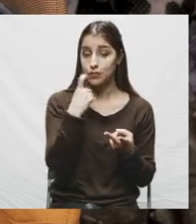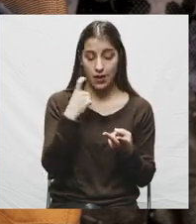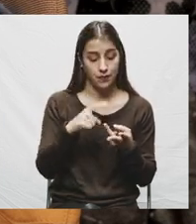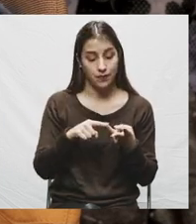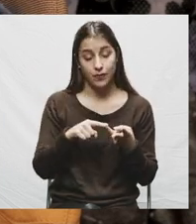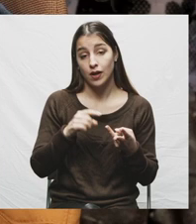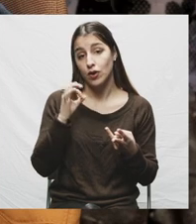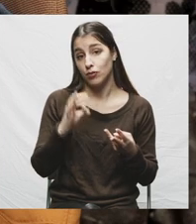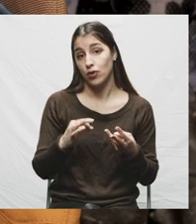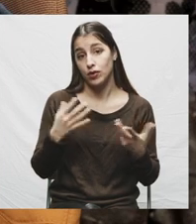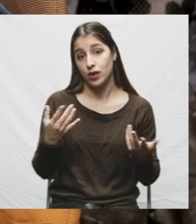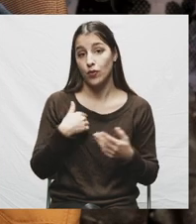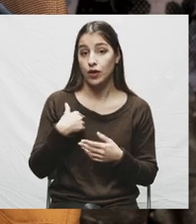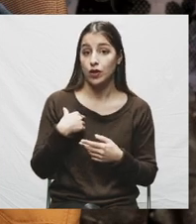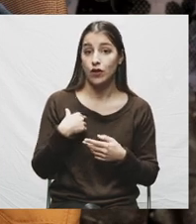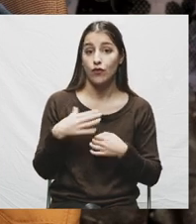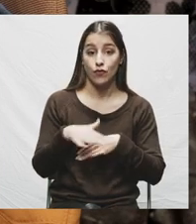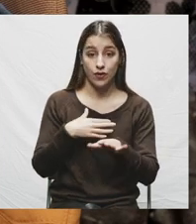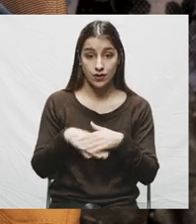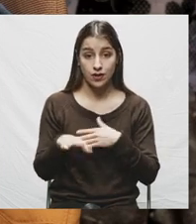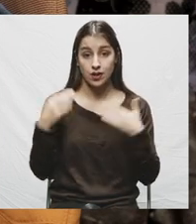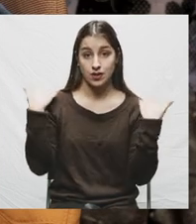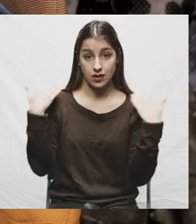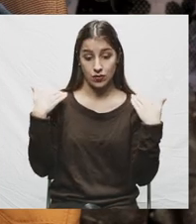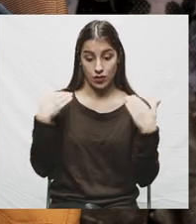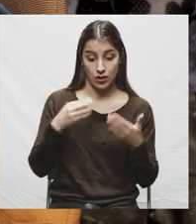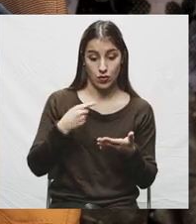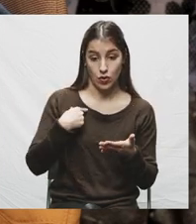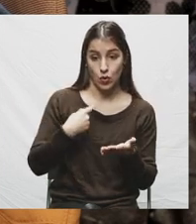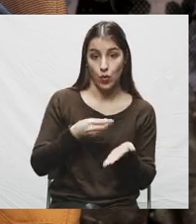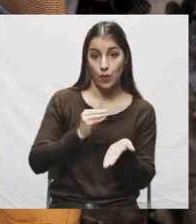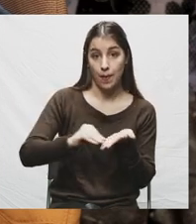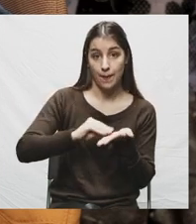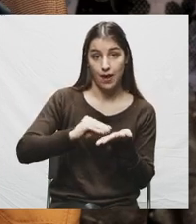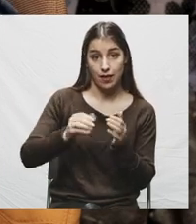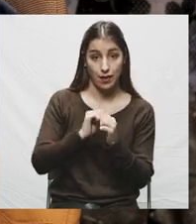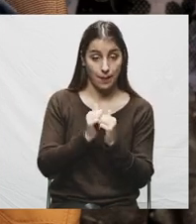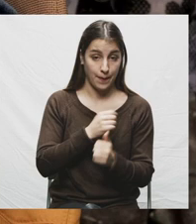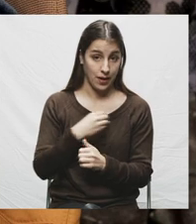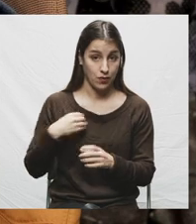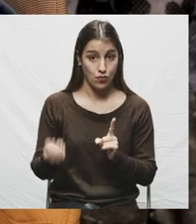under the condition that, outside school, I’d do something physical, because I couldn’t simply